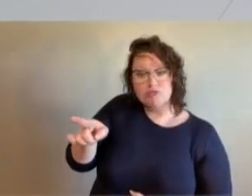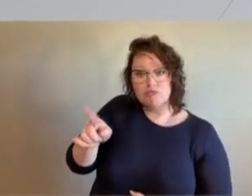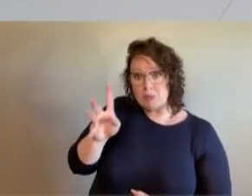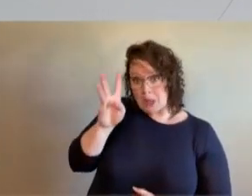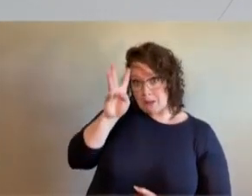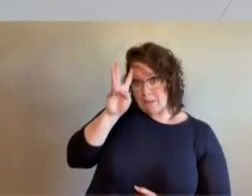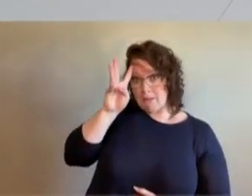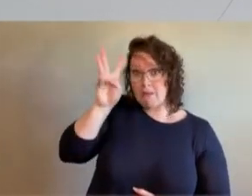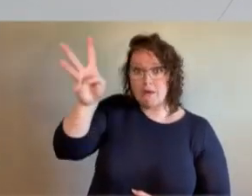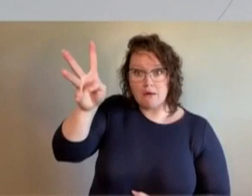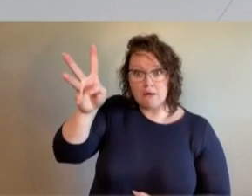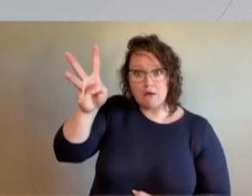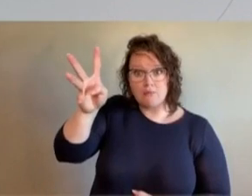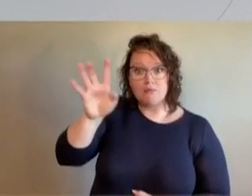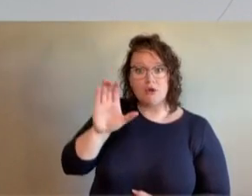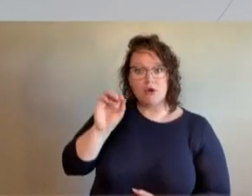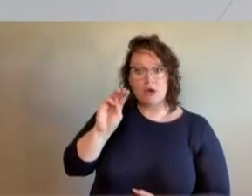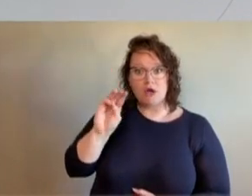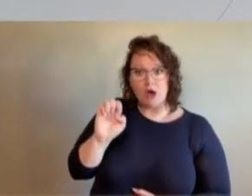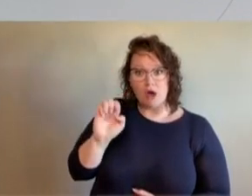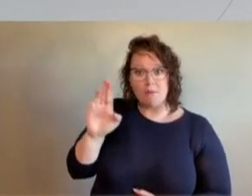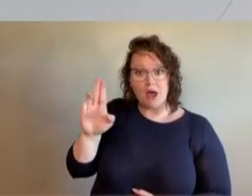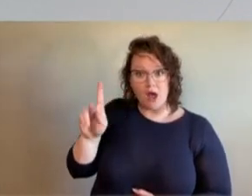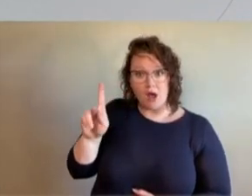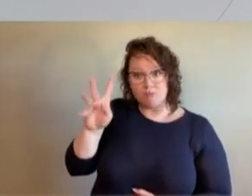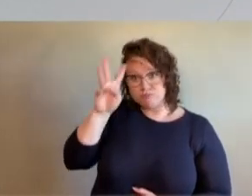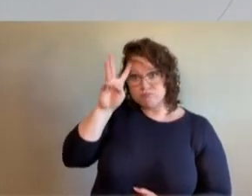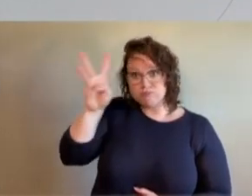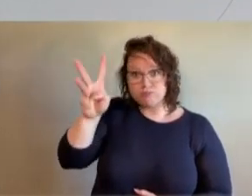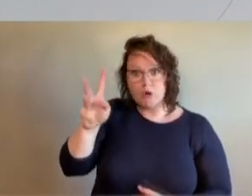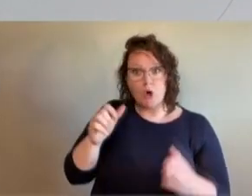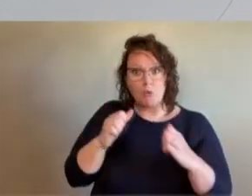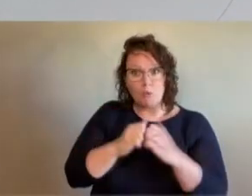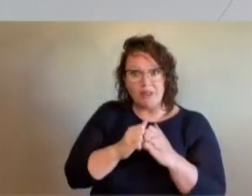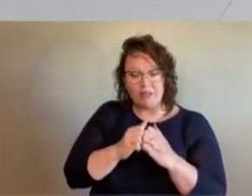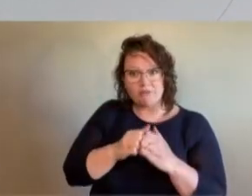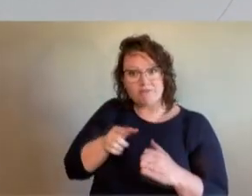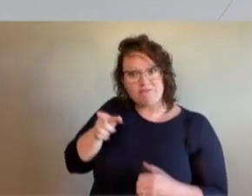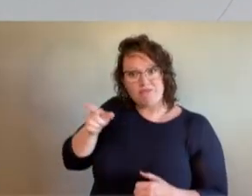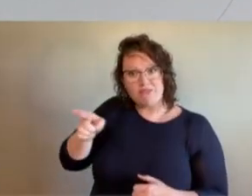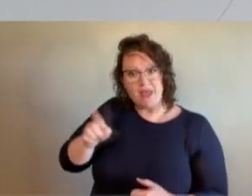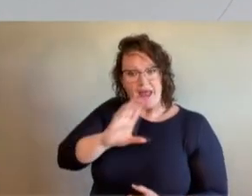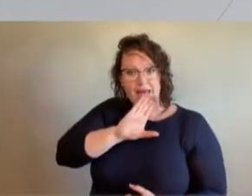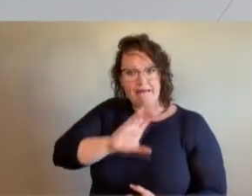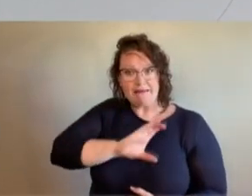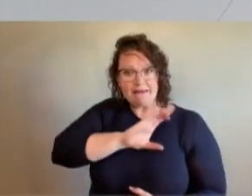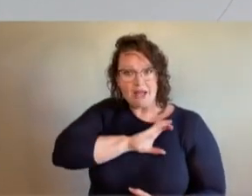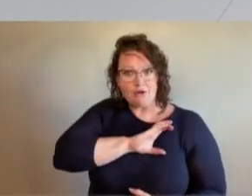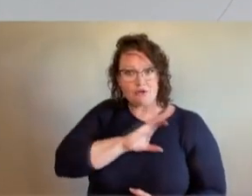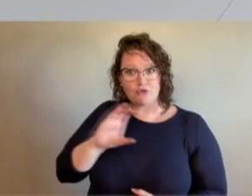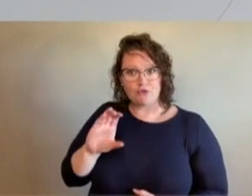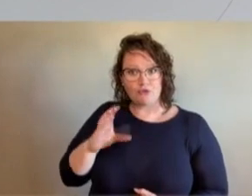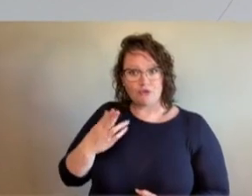How did you come up